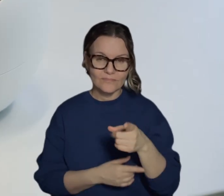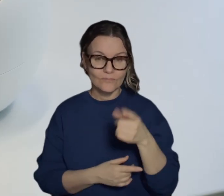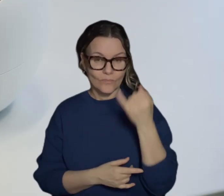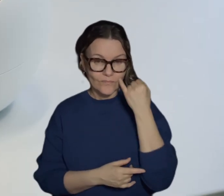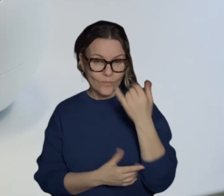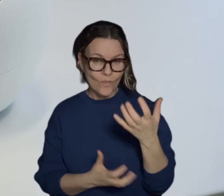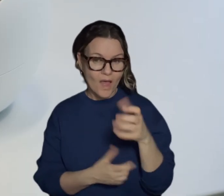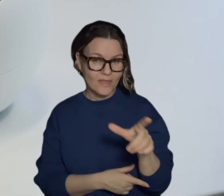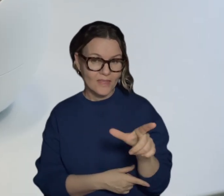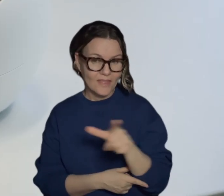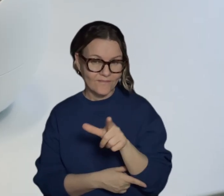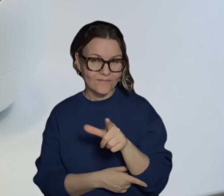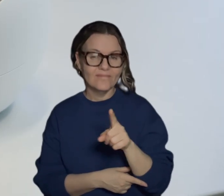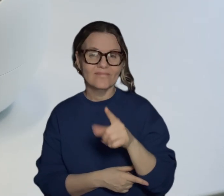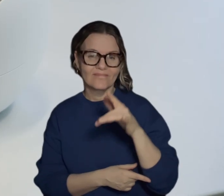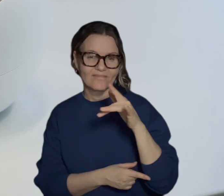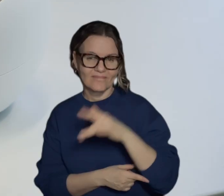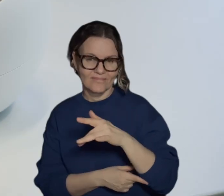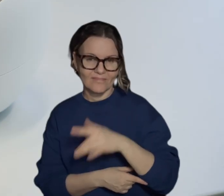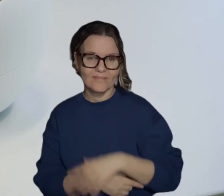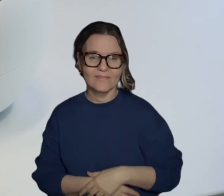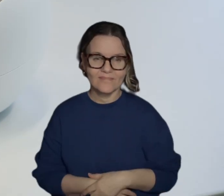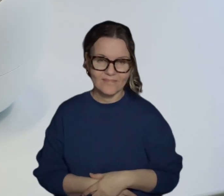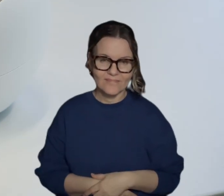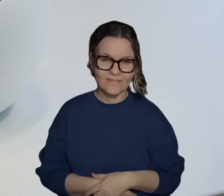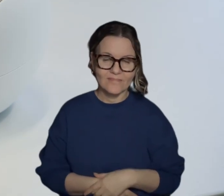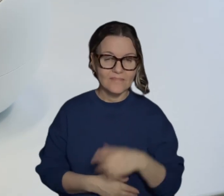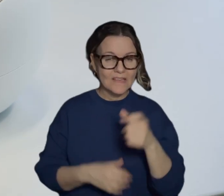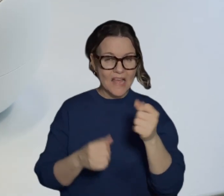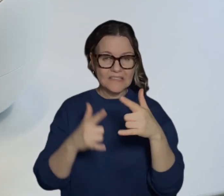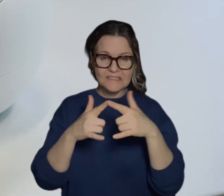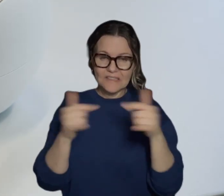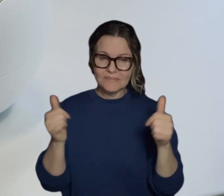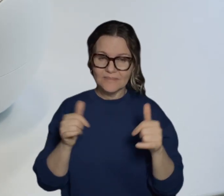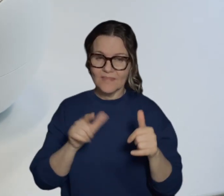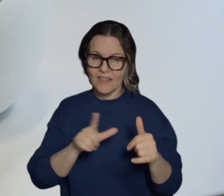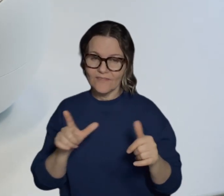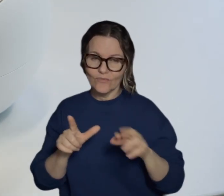going to hit the left indicator and it will turn on again in the mode that you have it started in